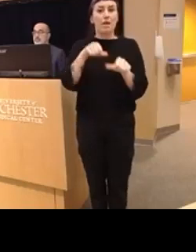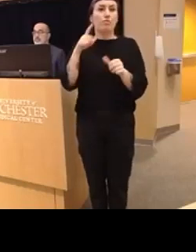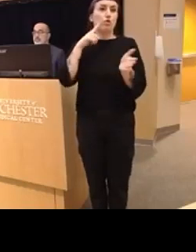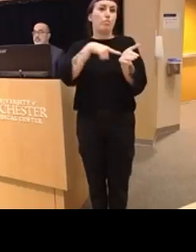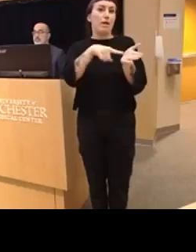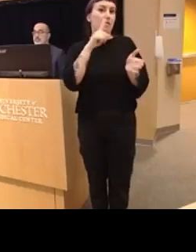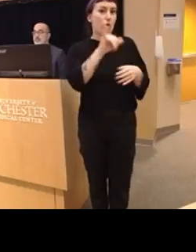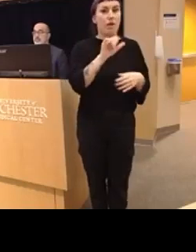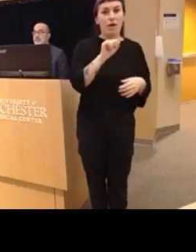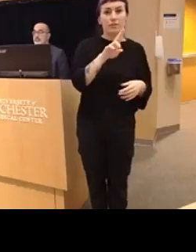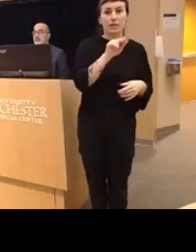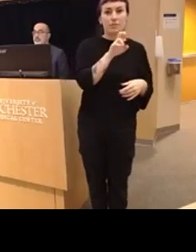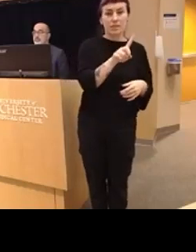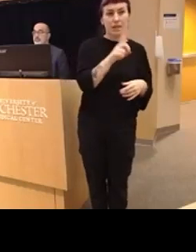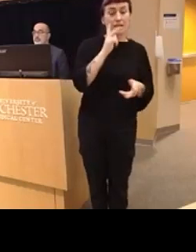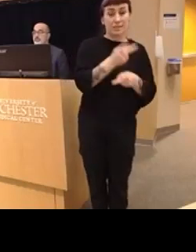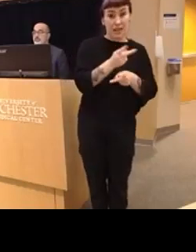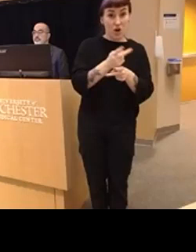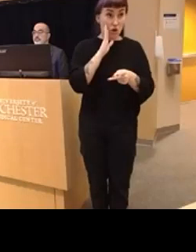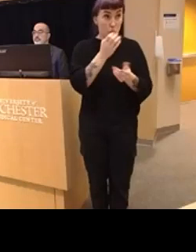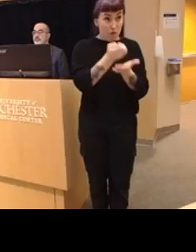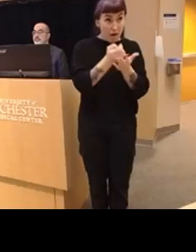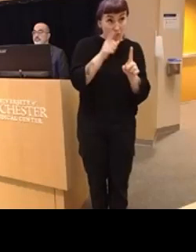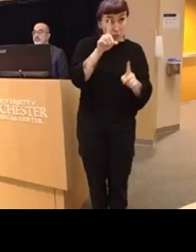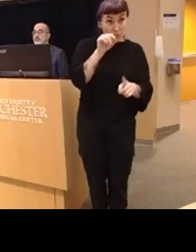have evidence from your data that suggest that once you started doing this multimodal care that